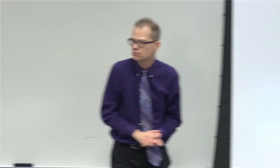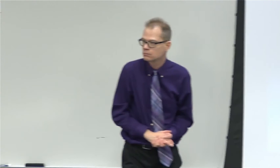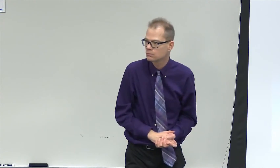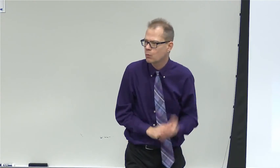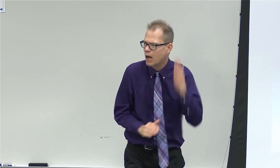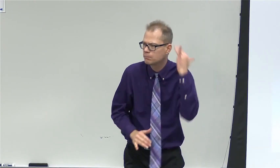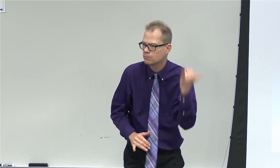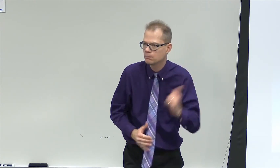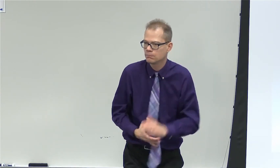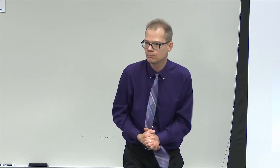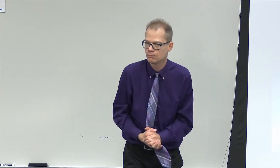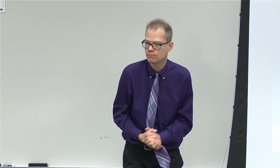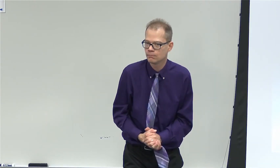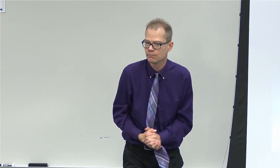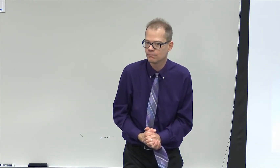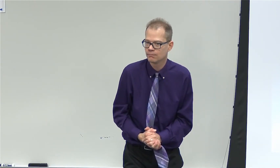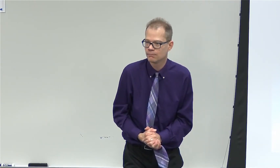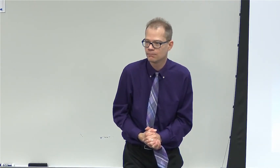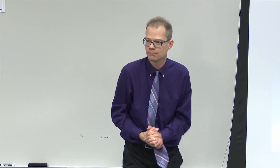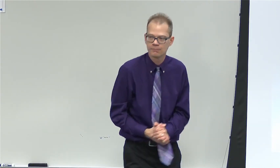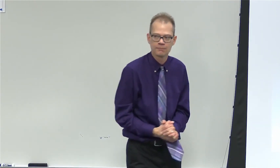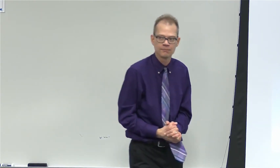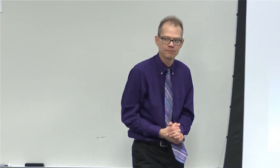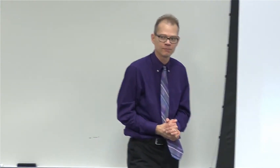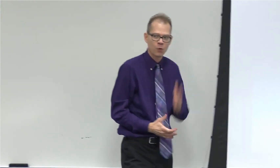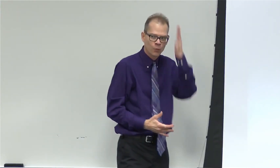Why do you think that is?